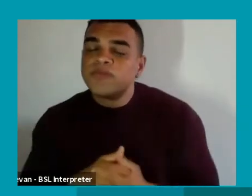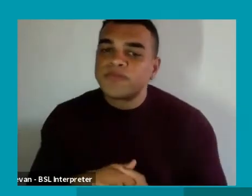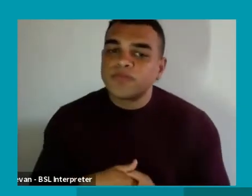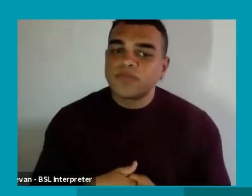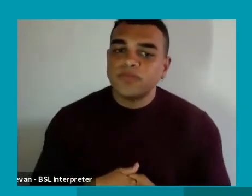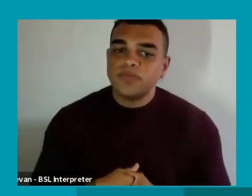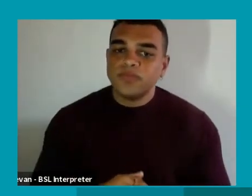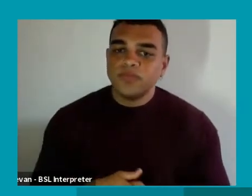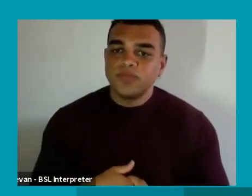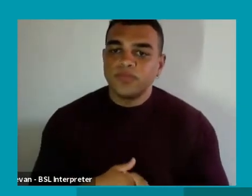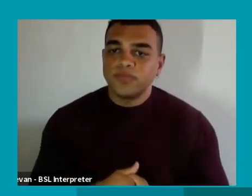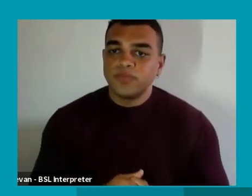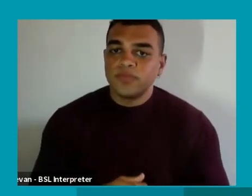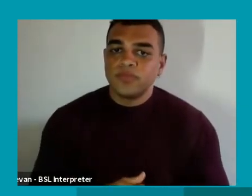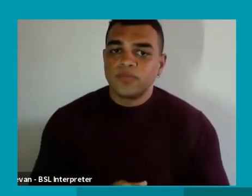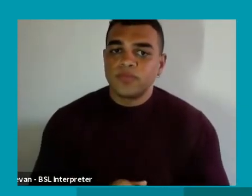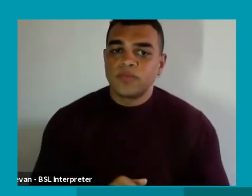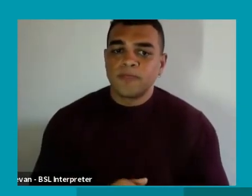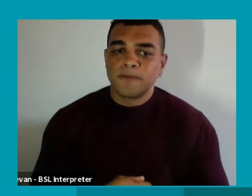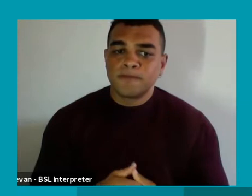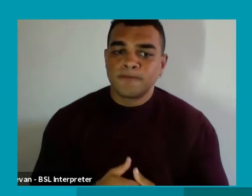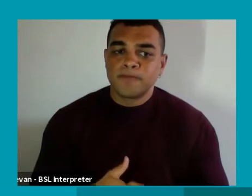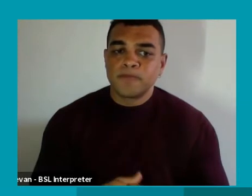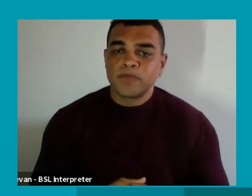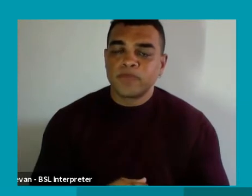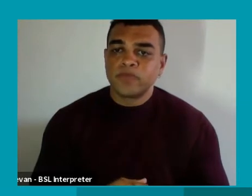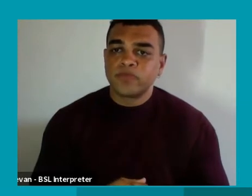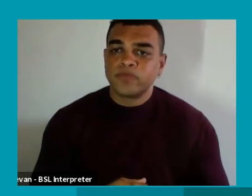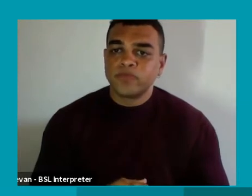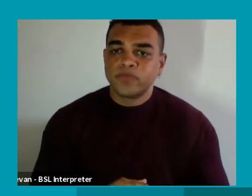tips on how to bypass the ATS and get your CV shortlisted. Next slide Toby.